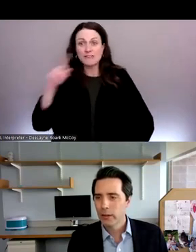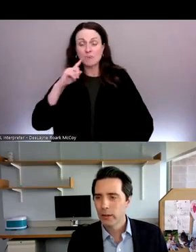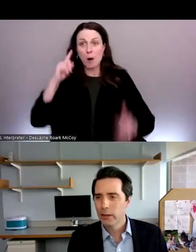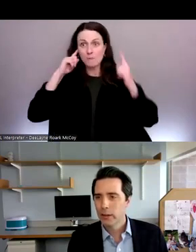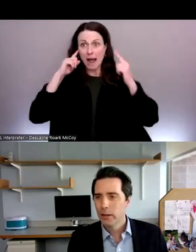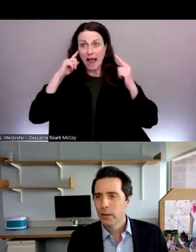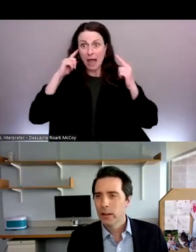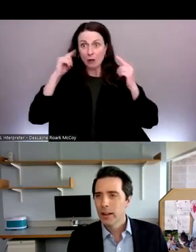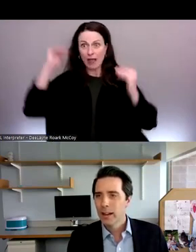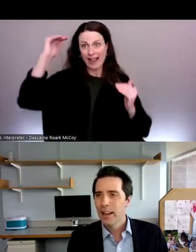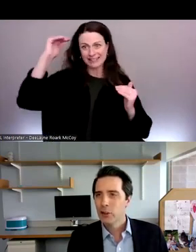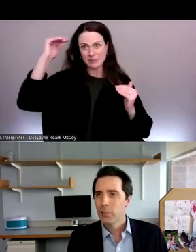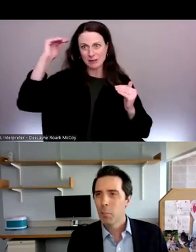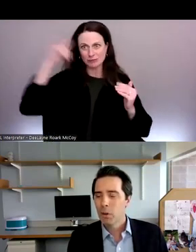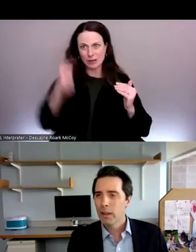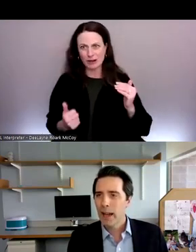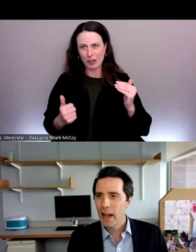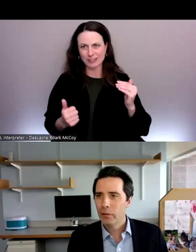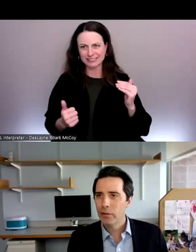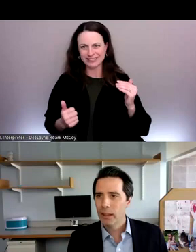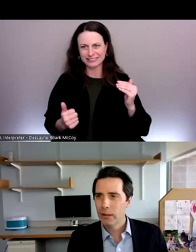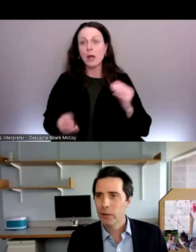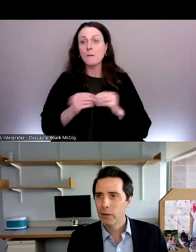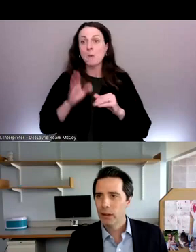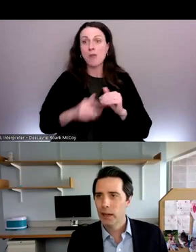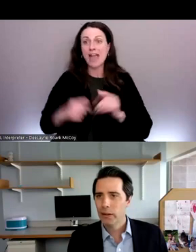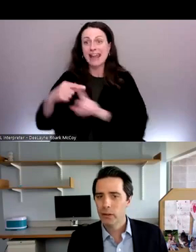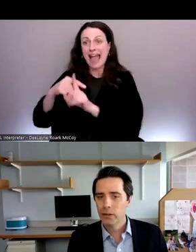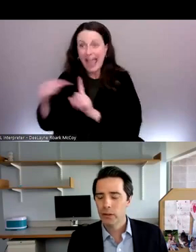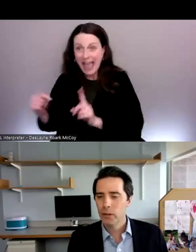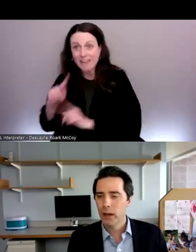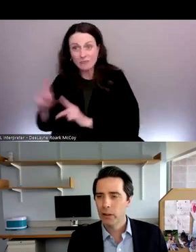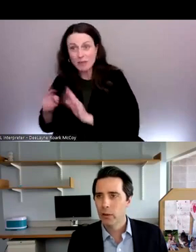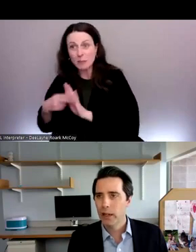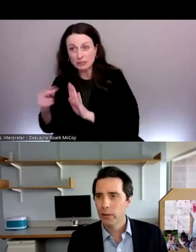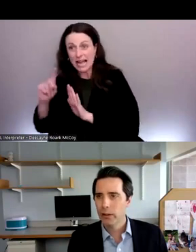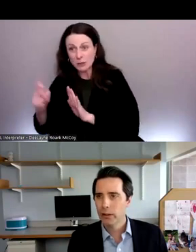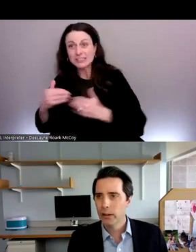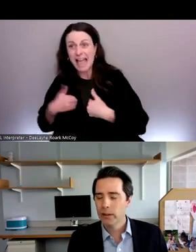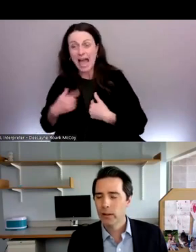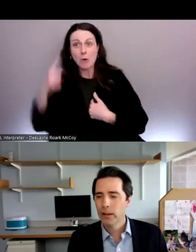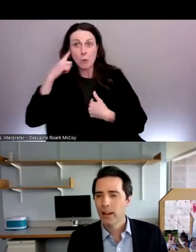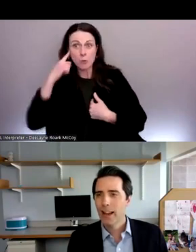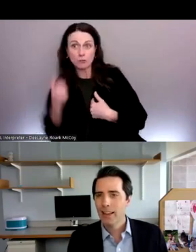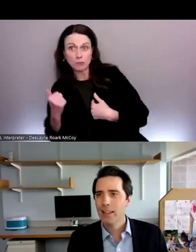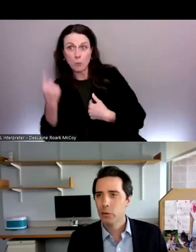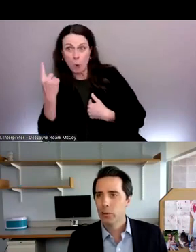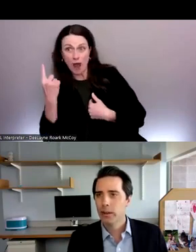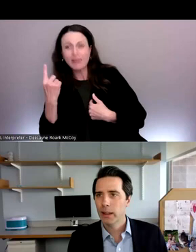hearing loss and actually more than half of the individuals we diagnosed who had